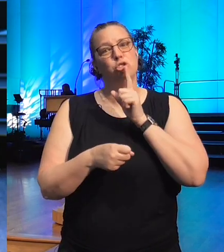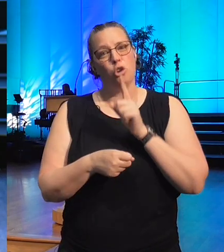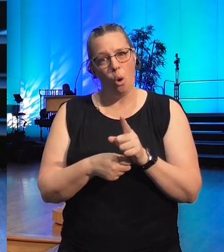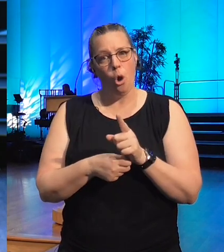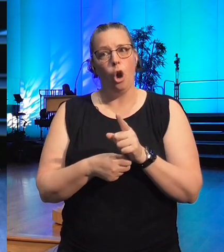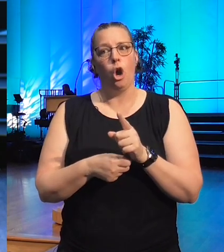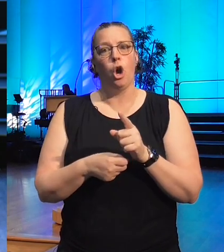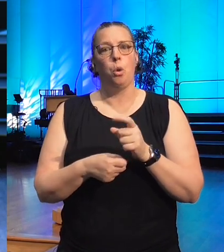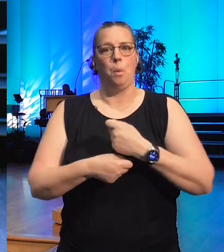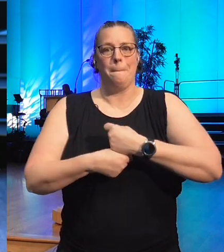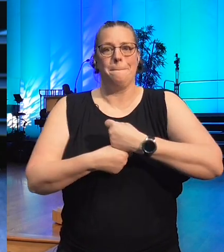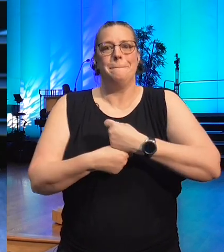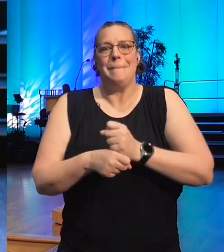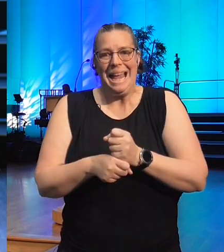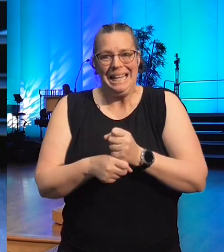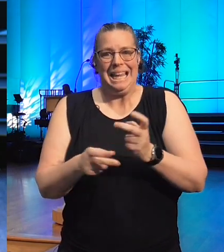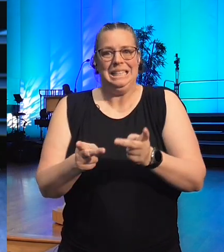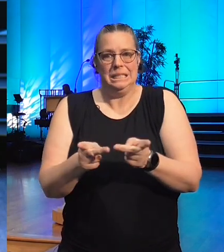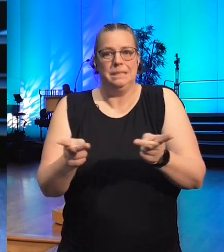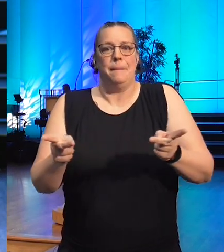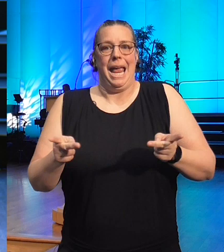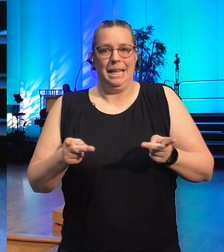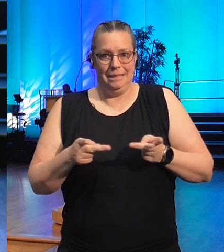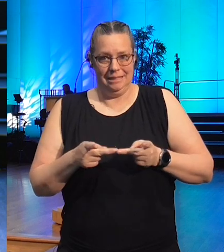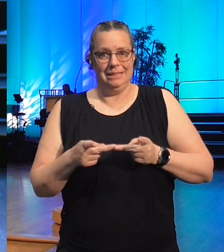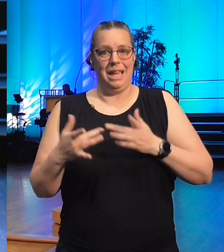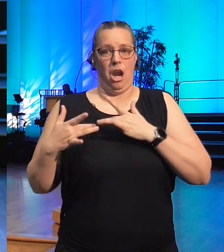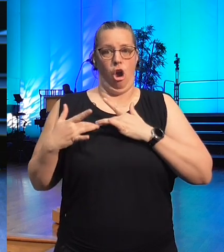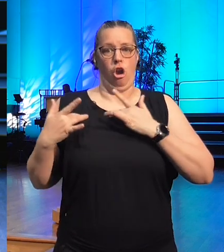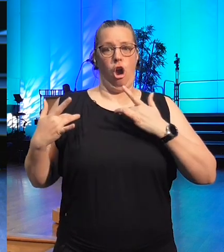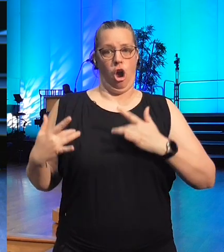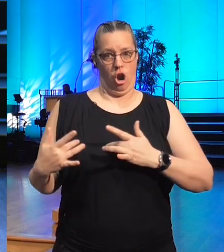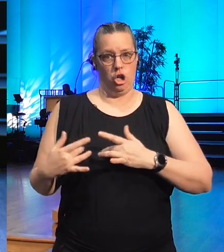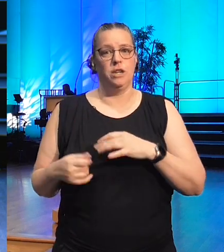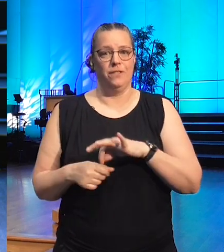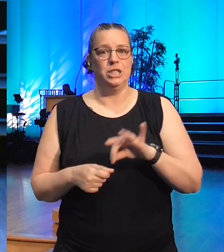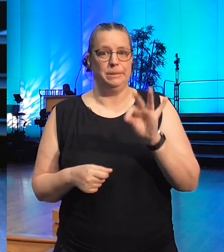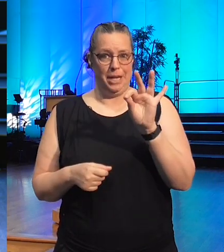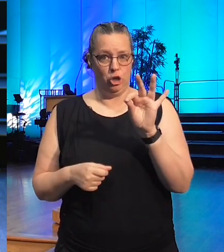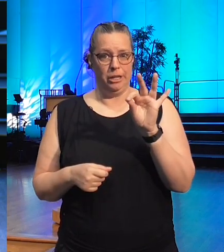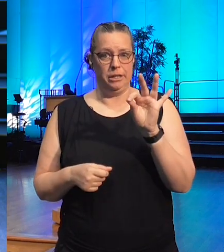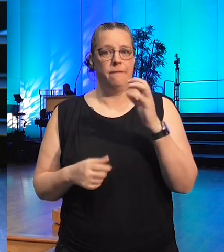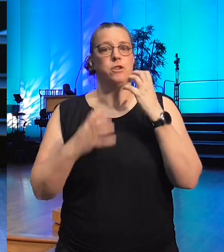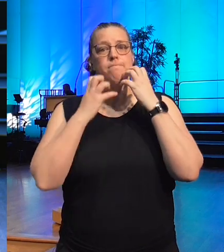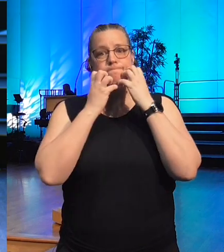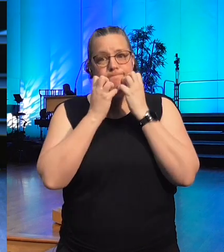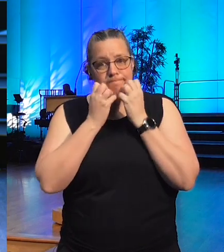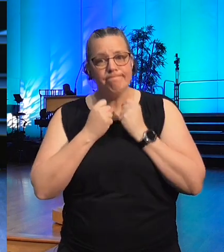made space this morning in our heart for Spirit for the sacred to whisper its truth